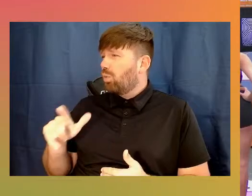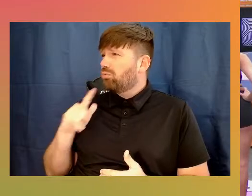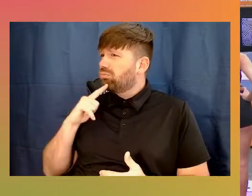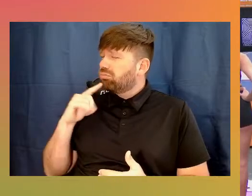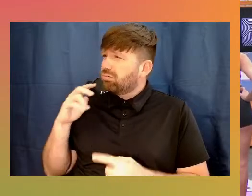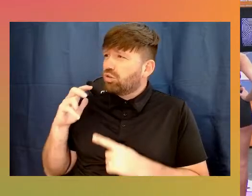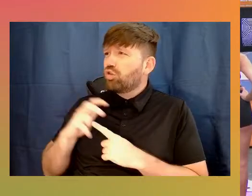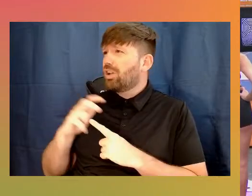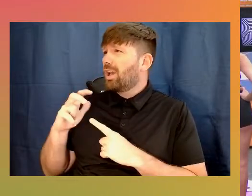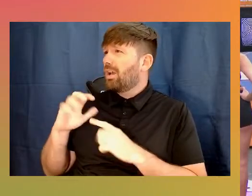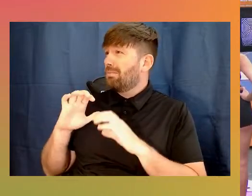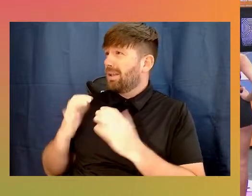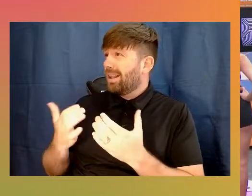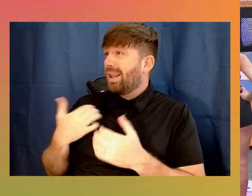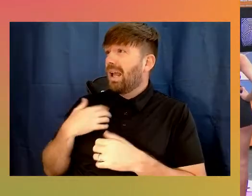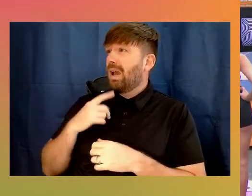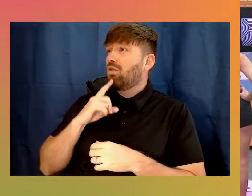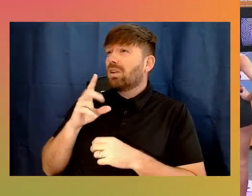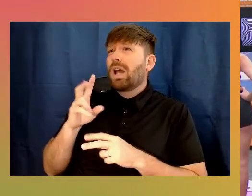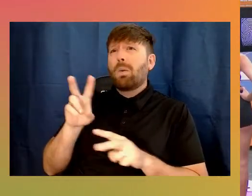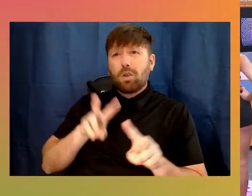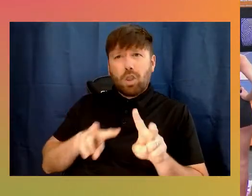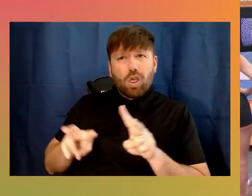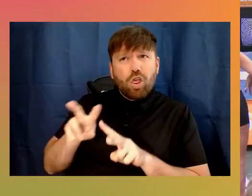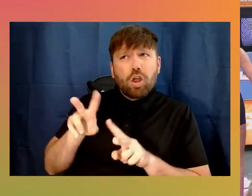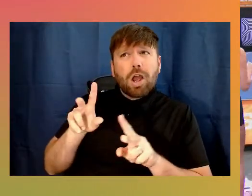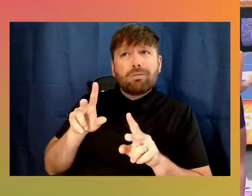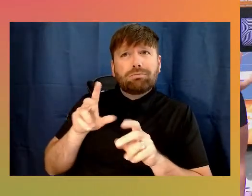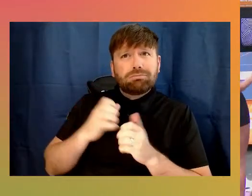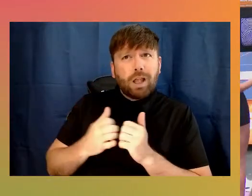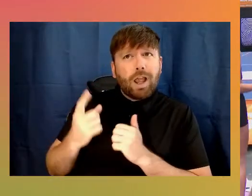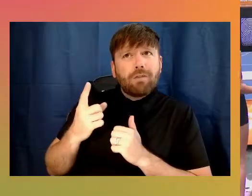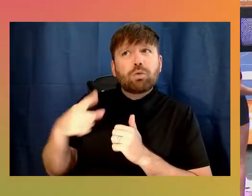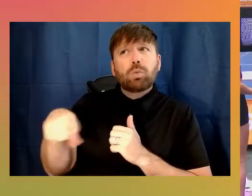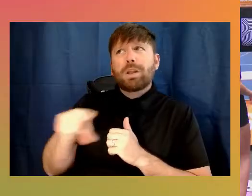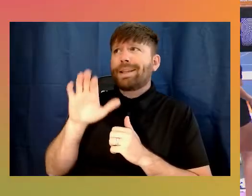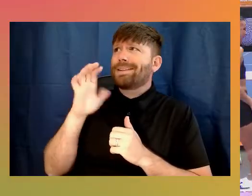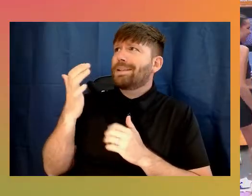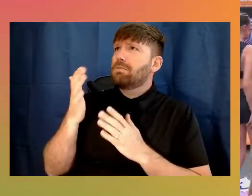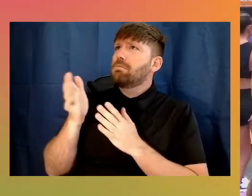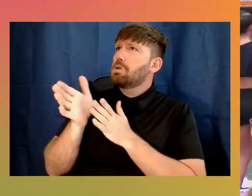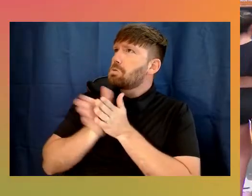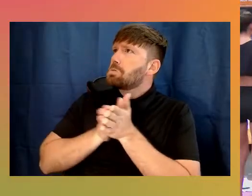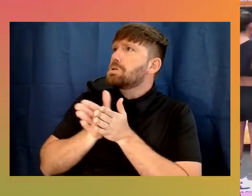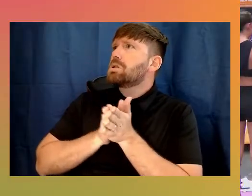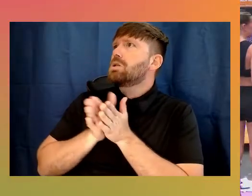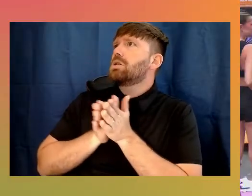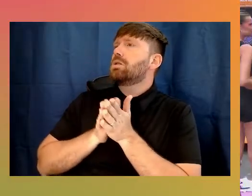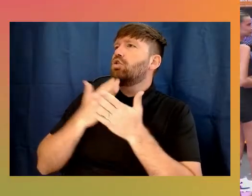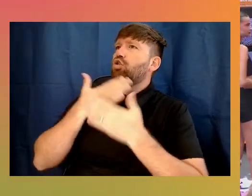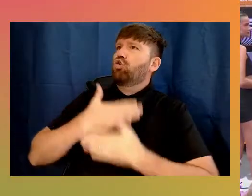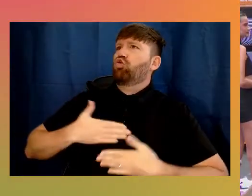SHAYLA, WOW, LOOK AT YOU. YOU BROUGHT IT TODAY. THAT'S SO WONDERFUL.